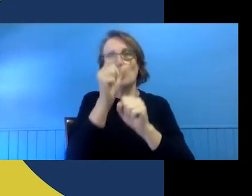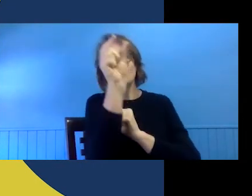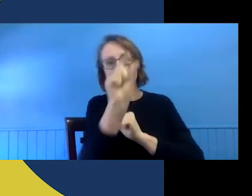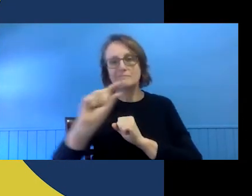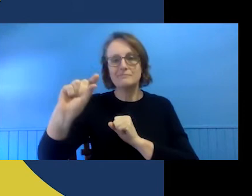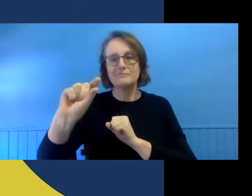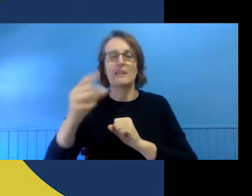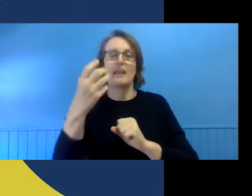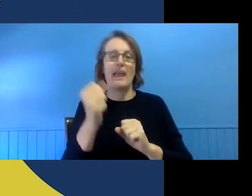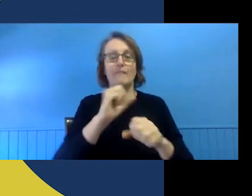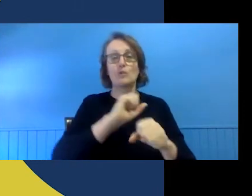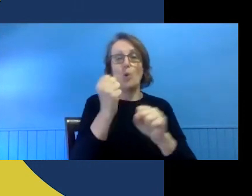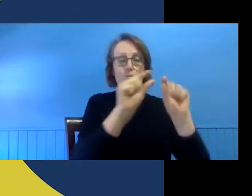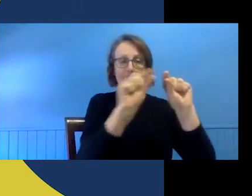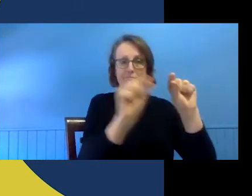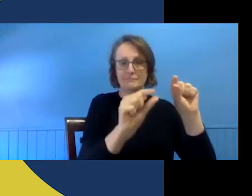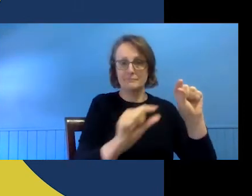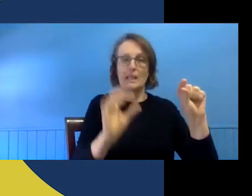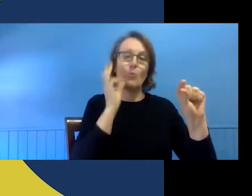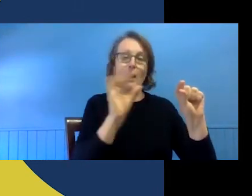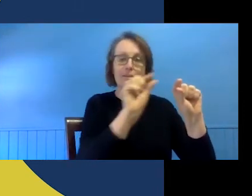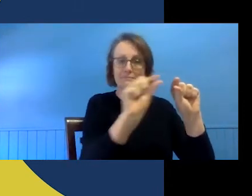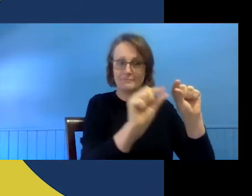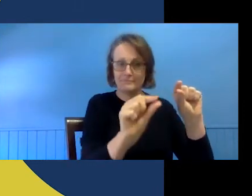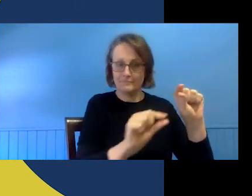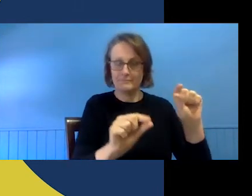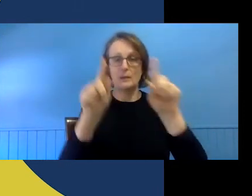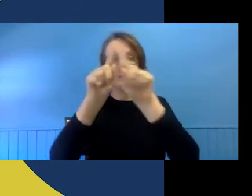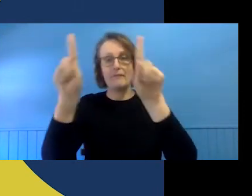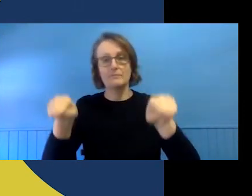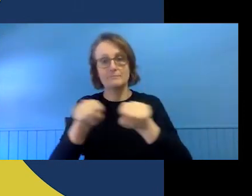gold text and some white text and video boxes with an Auslan